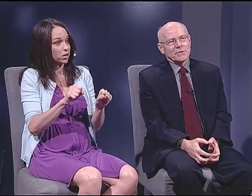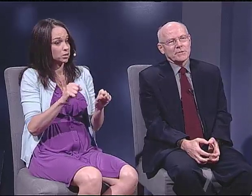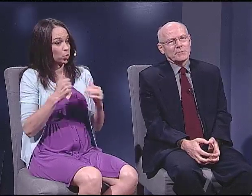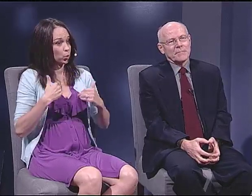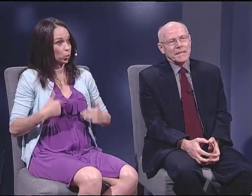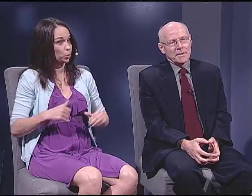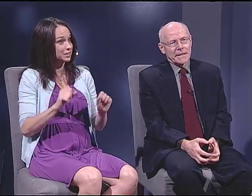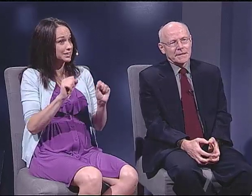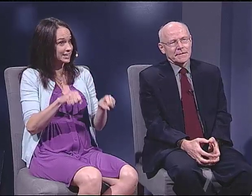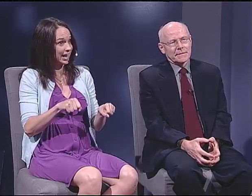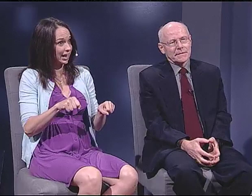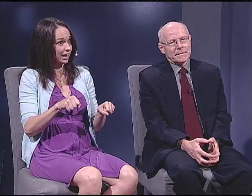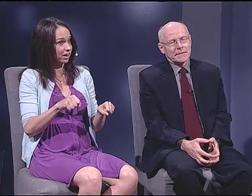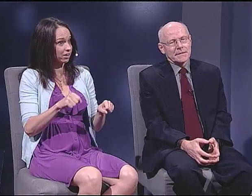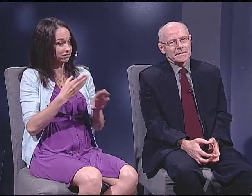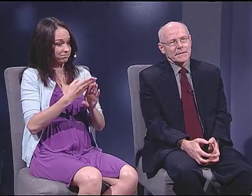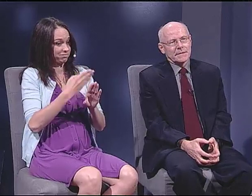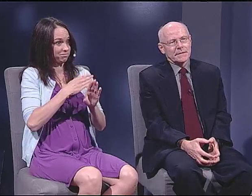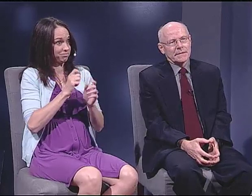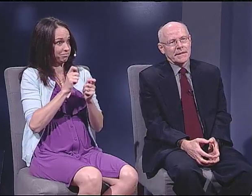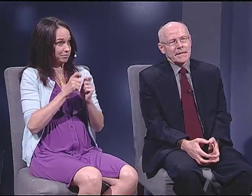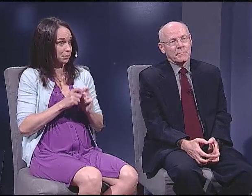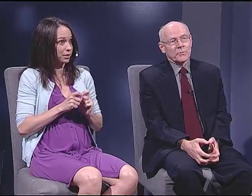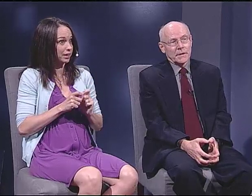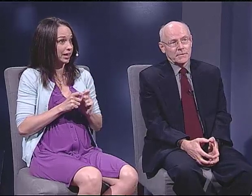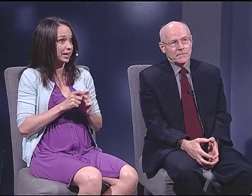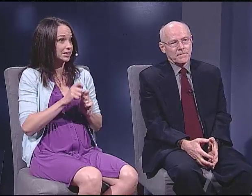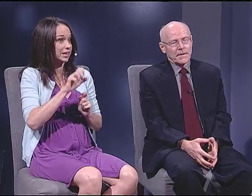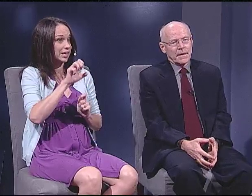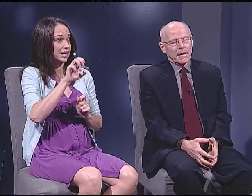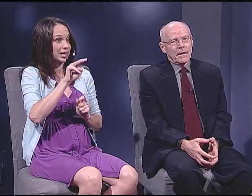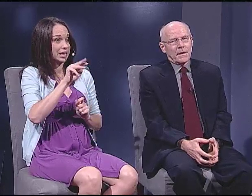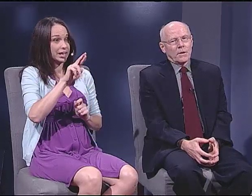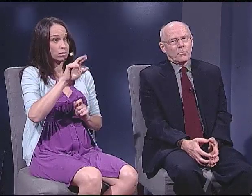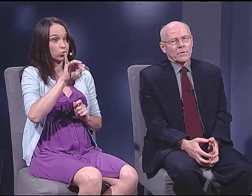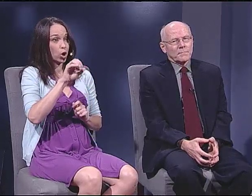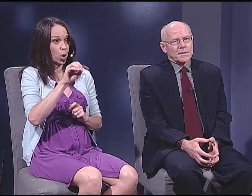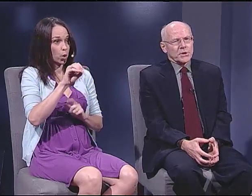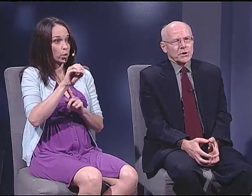to manipulate let's say an embryo, we're in a position